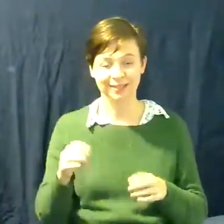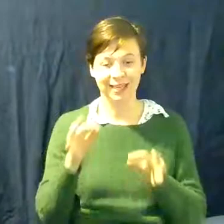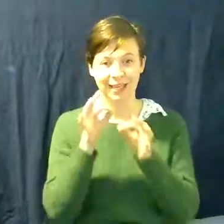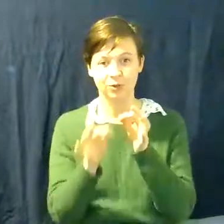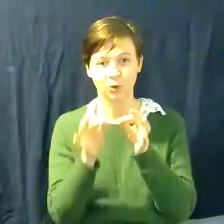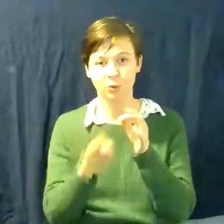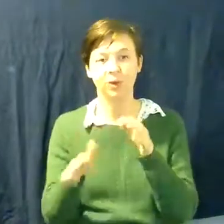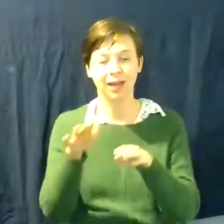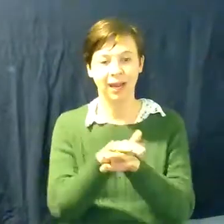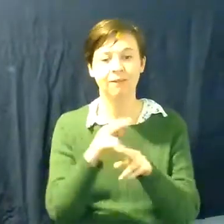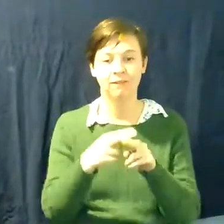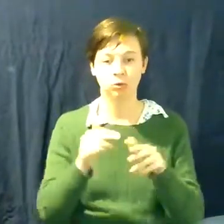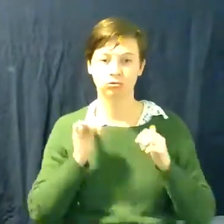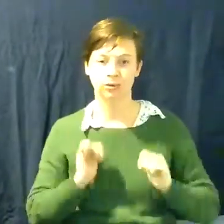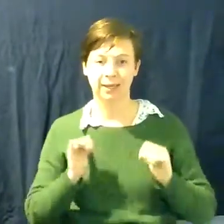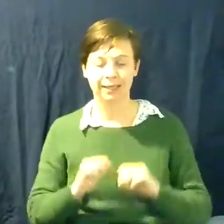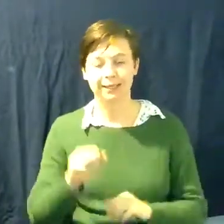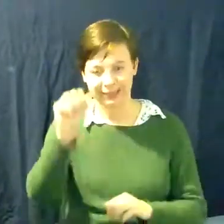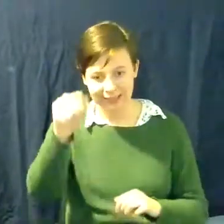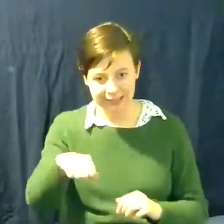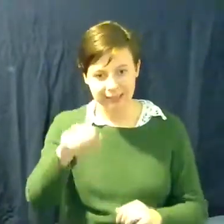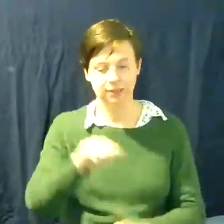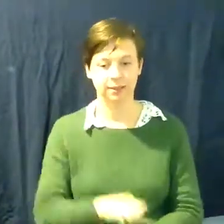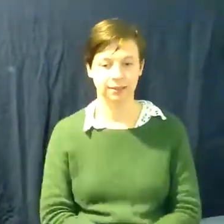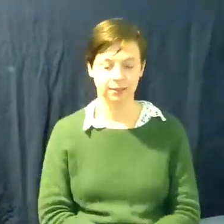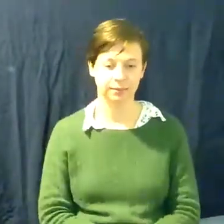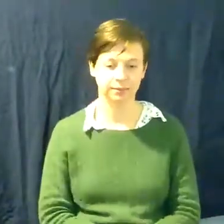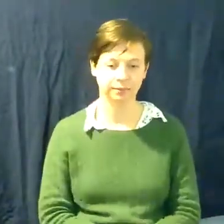A good question. Yes,